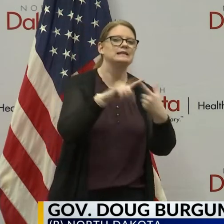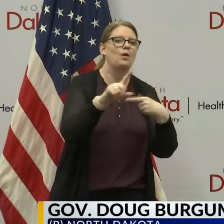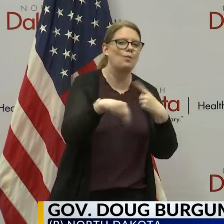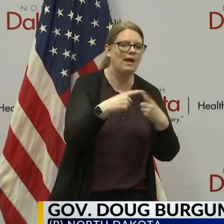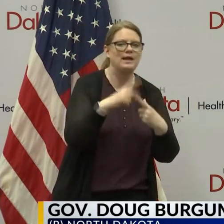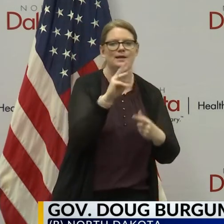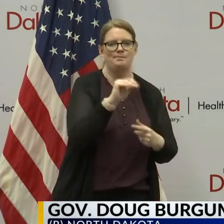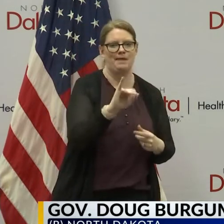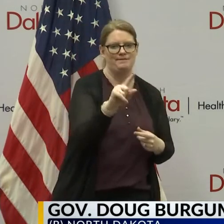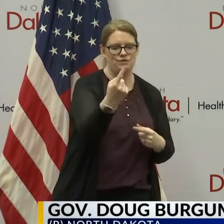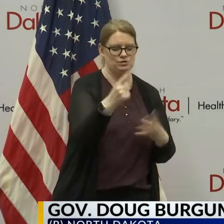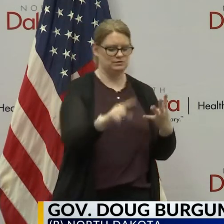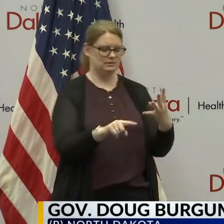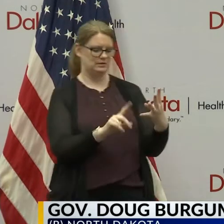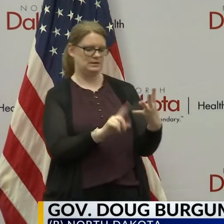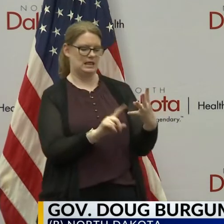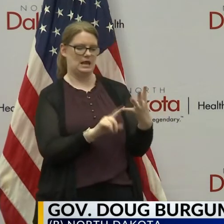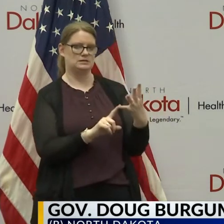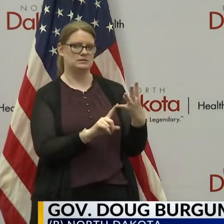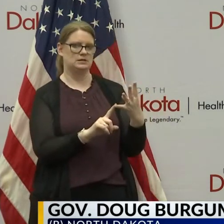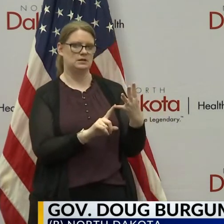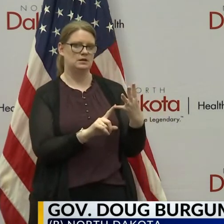TO TRAVEL RESTRICTIONS AND ECONOMIC DOWNTURN.